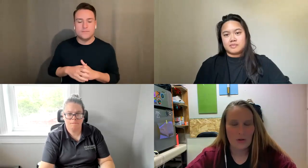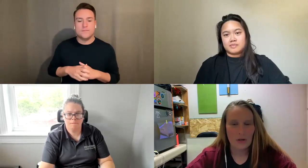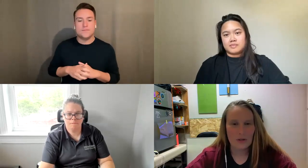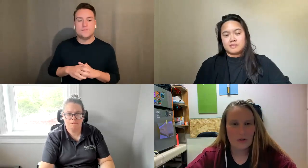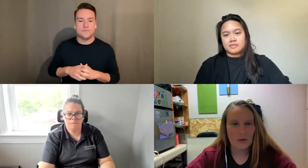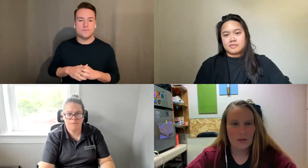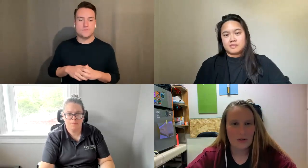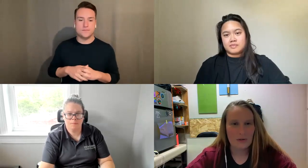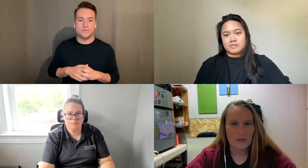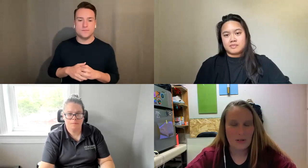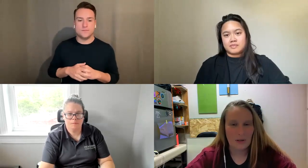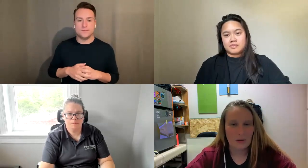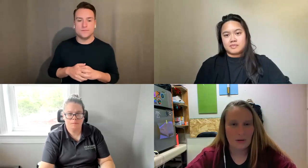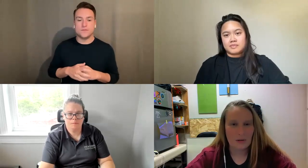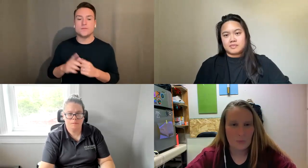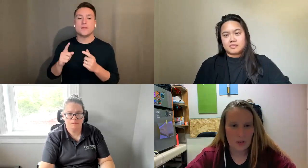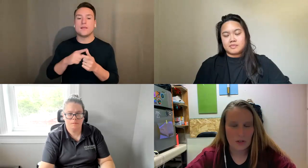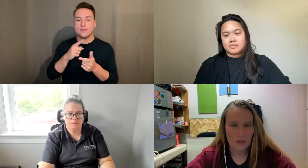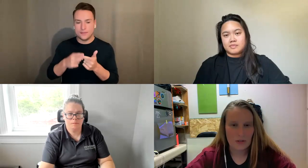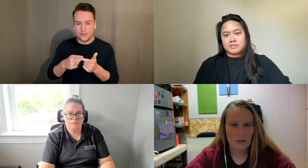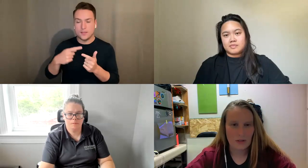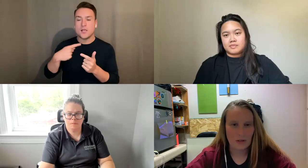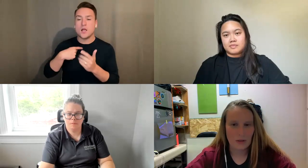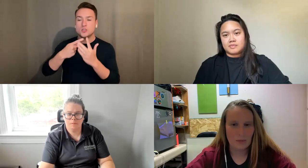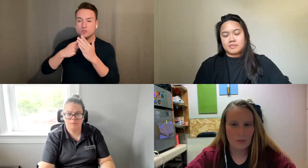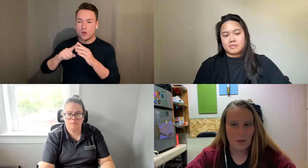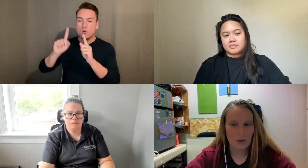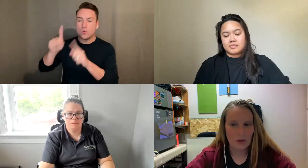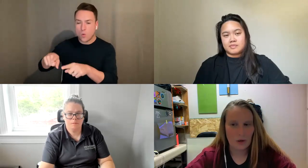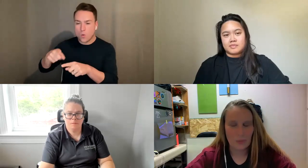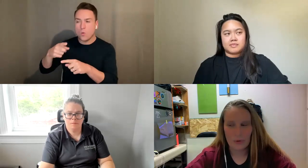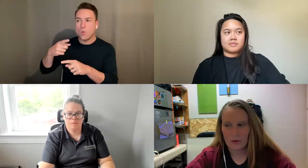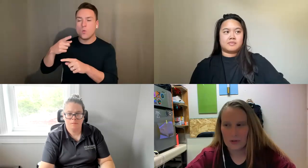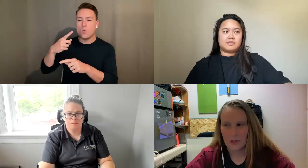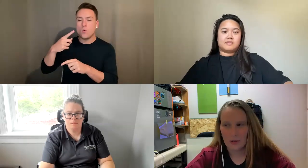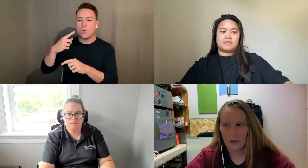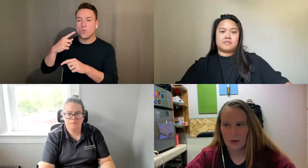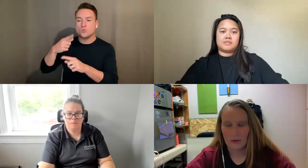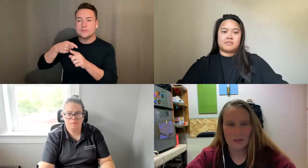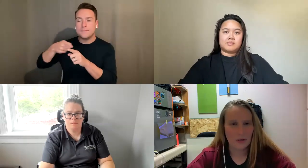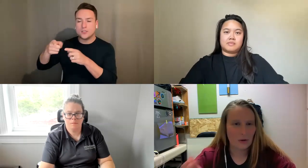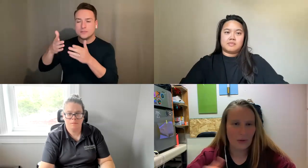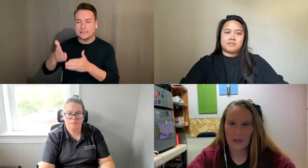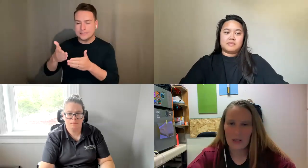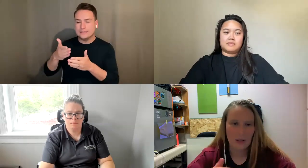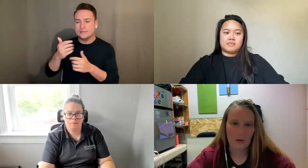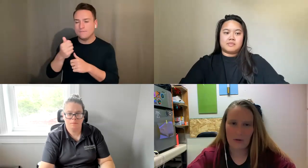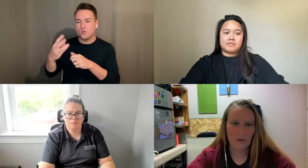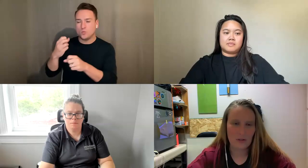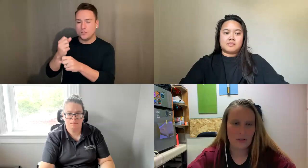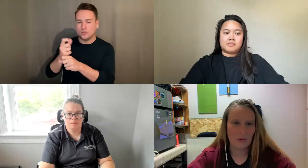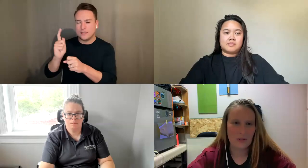So then I started seeing specialists maybe a couple years later, I was going in and out of this.